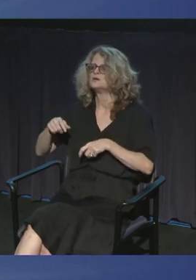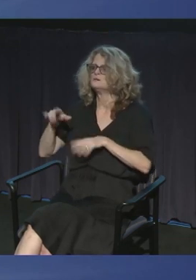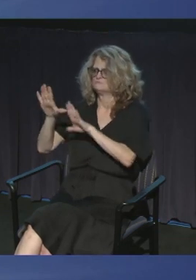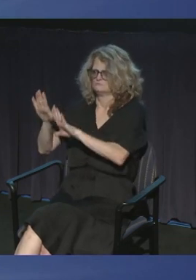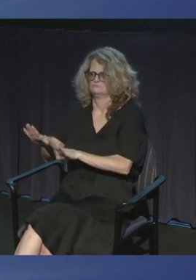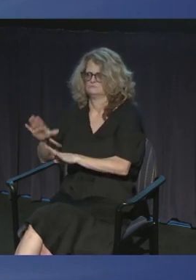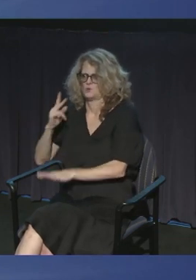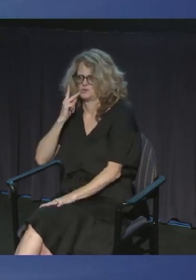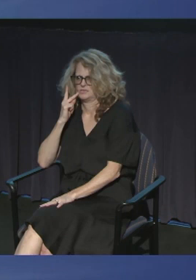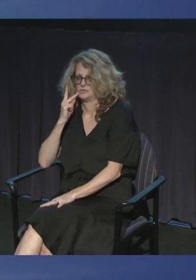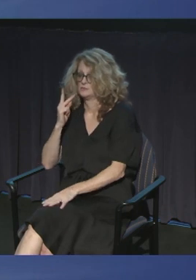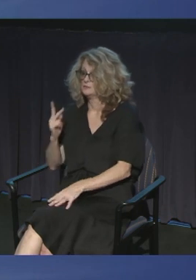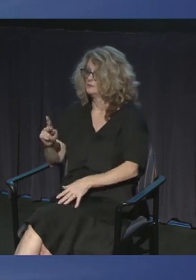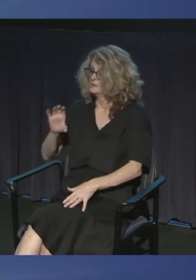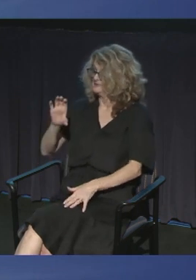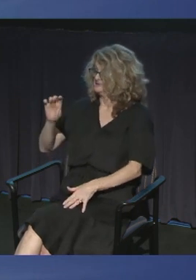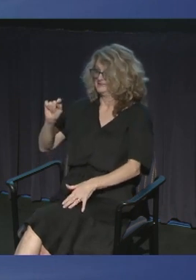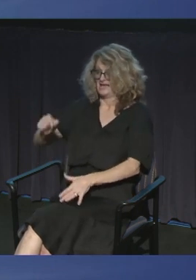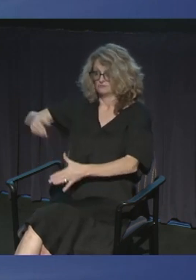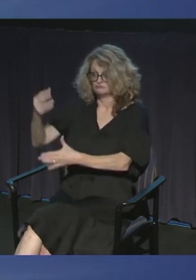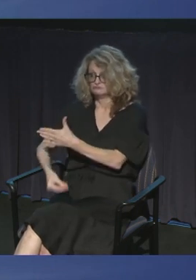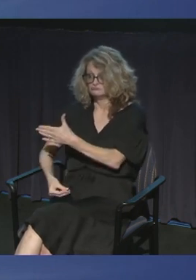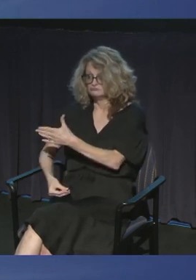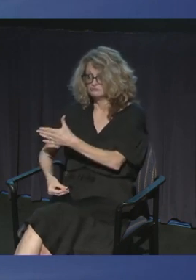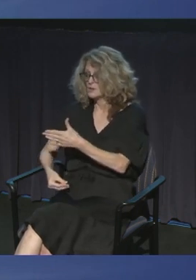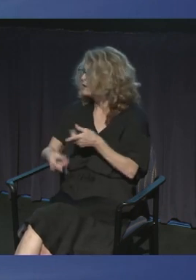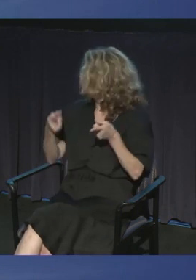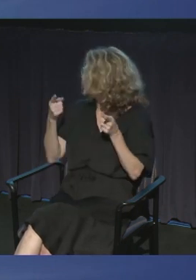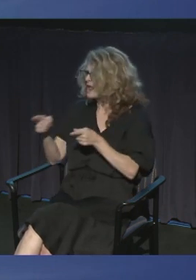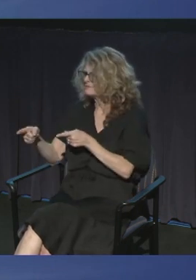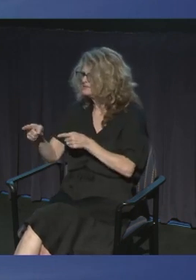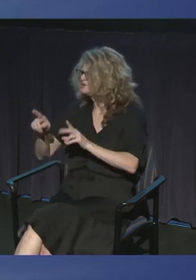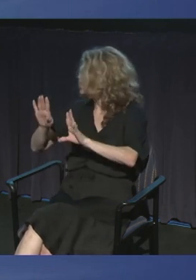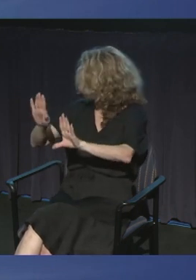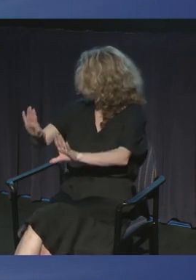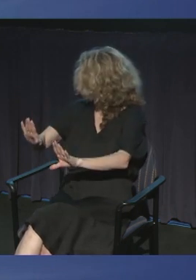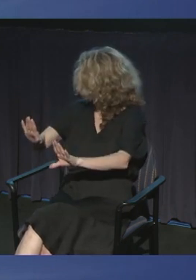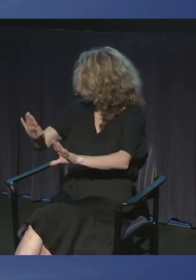THIS IS REMARKABLE VOTING WHEN YOU DO NOT HAVE CIITA, WHAT